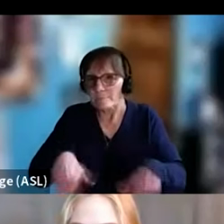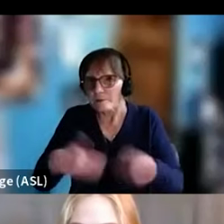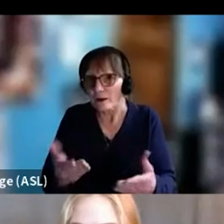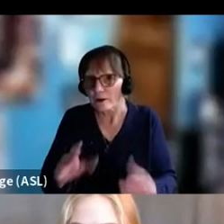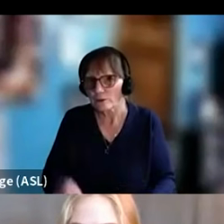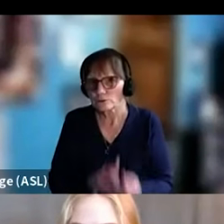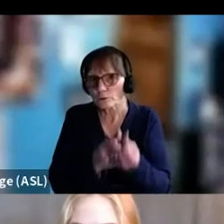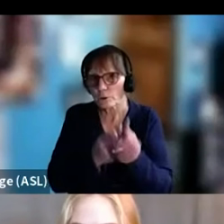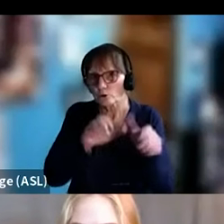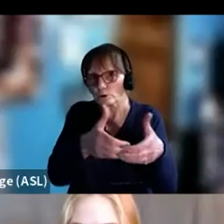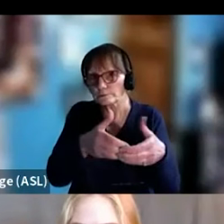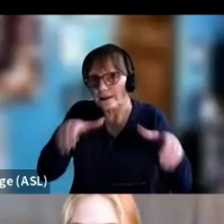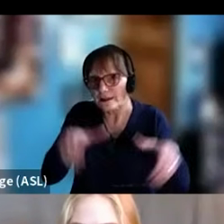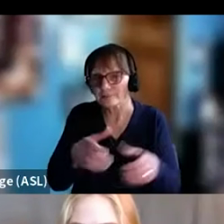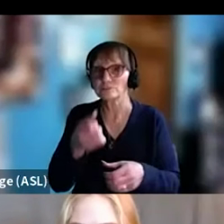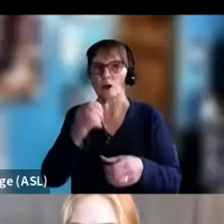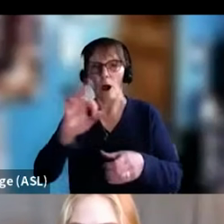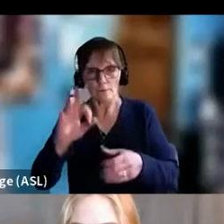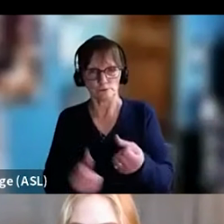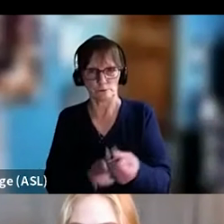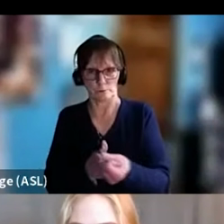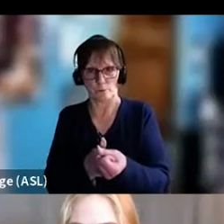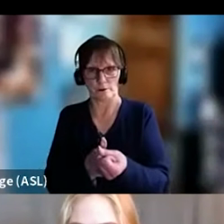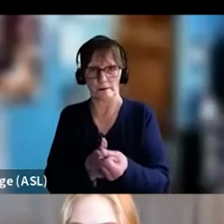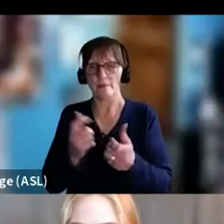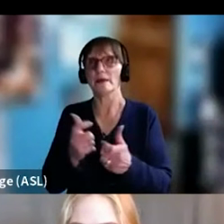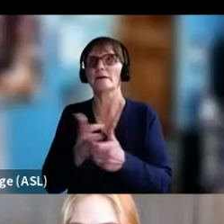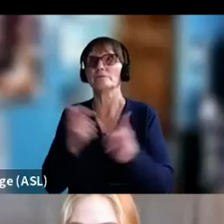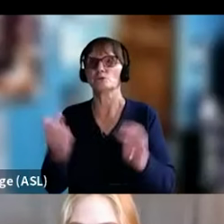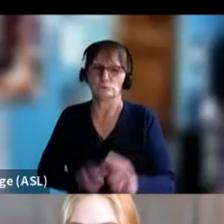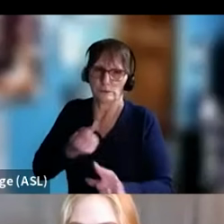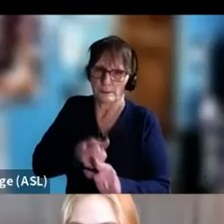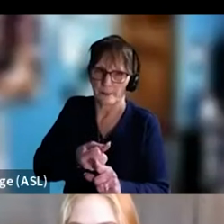and actions of support which have such a huge impact on health.